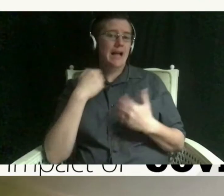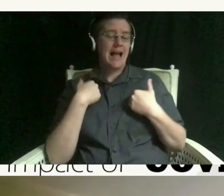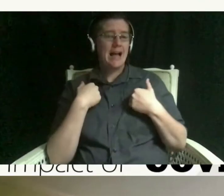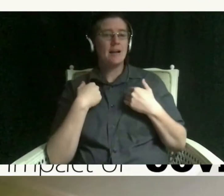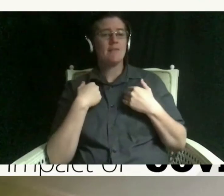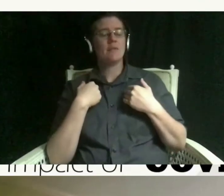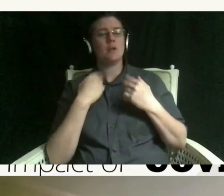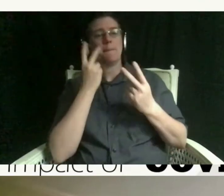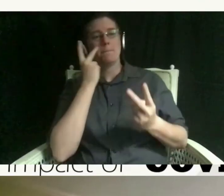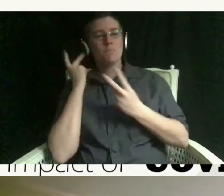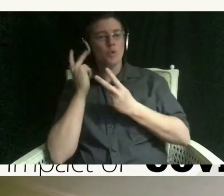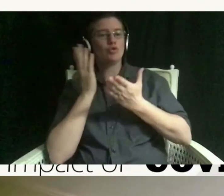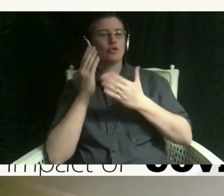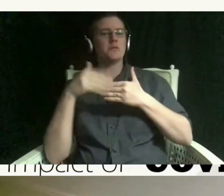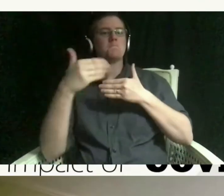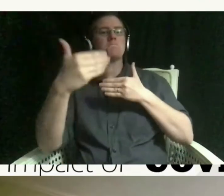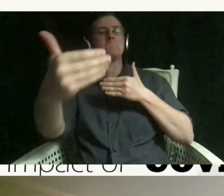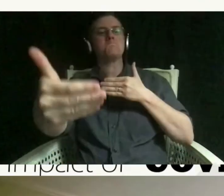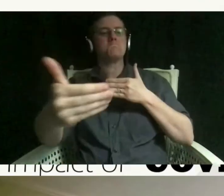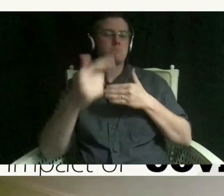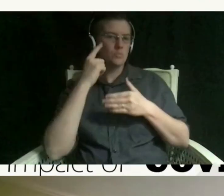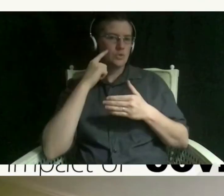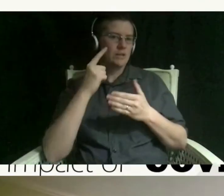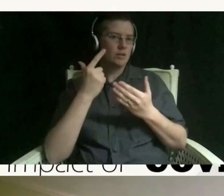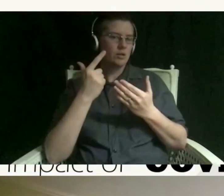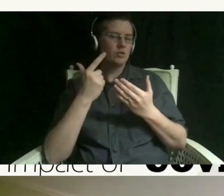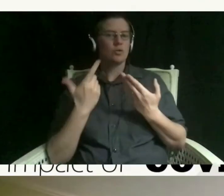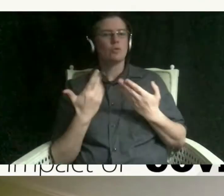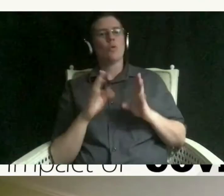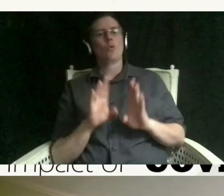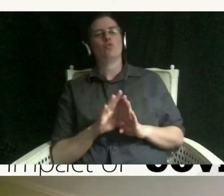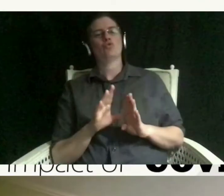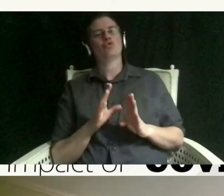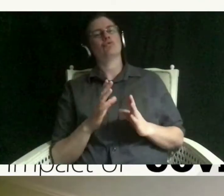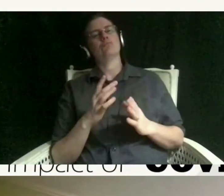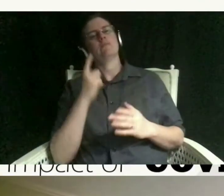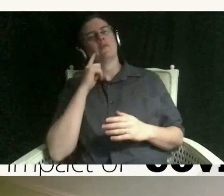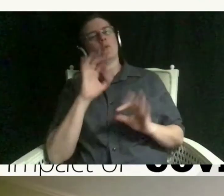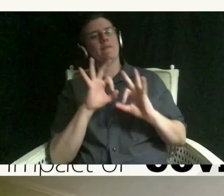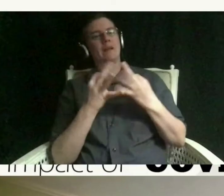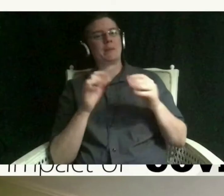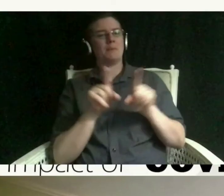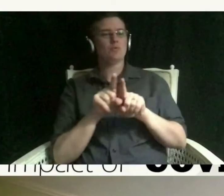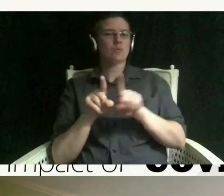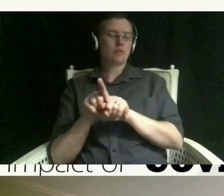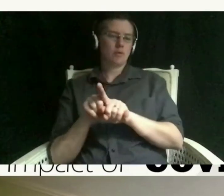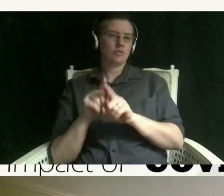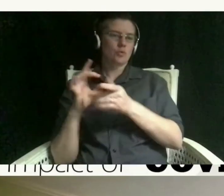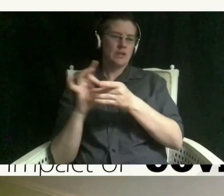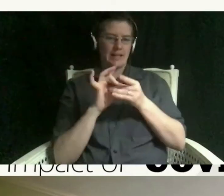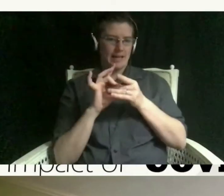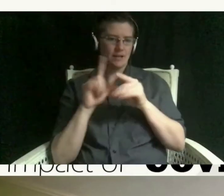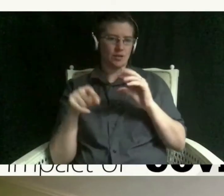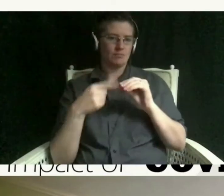for the family but there's also a way to reconnect around the person that's been lost so it's a way